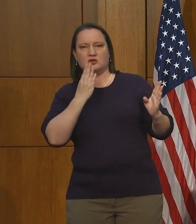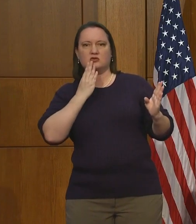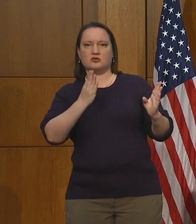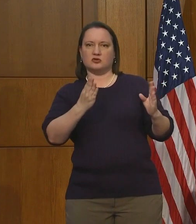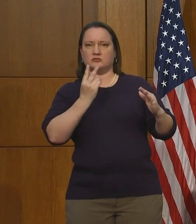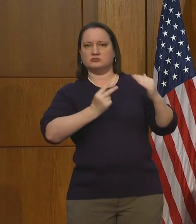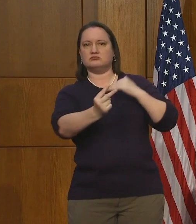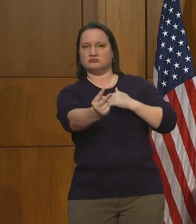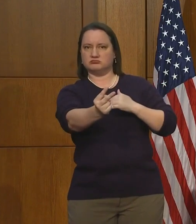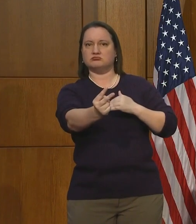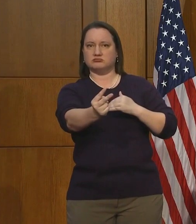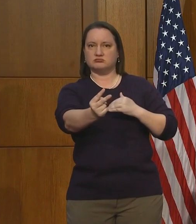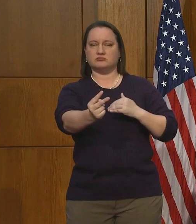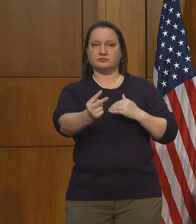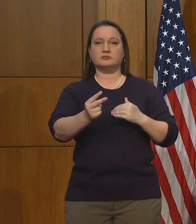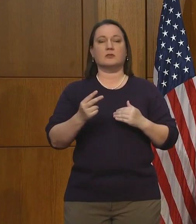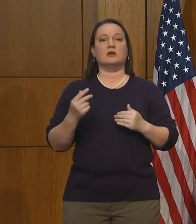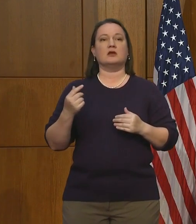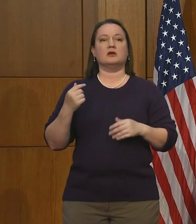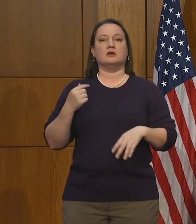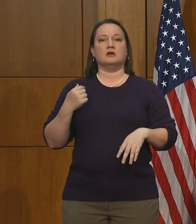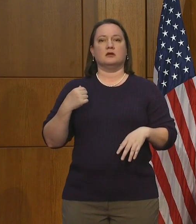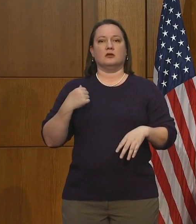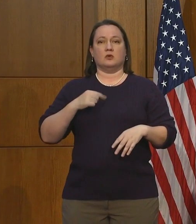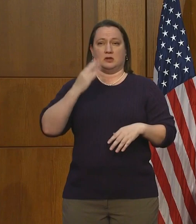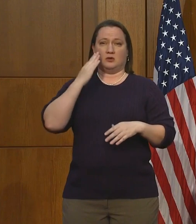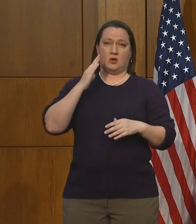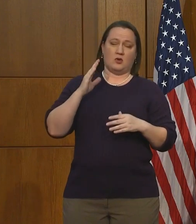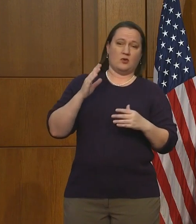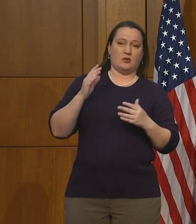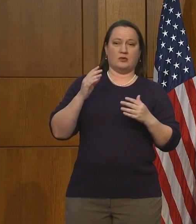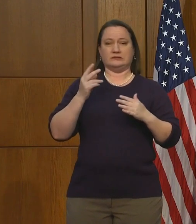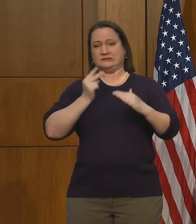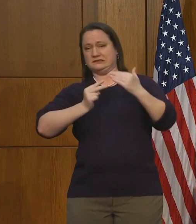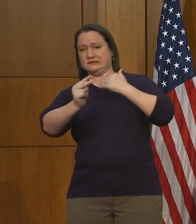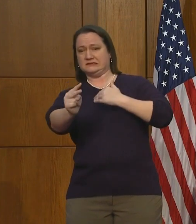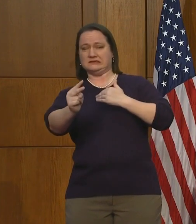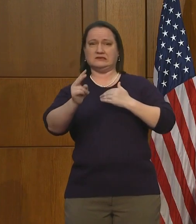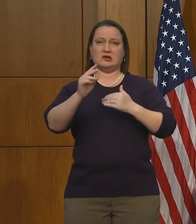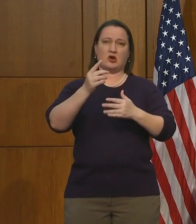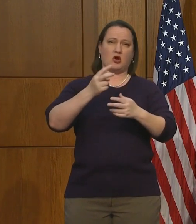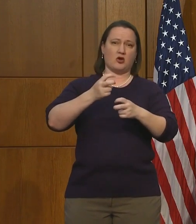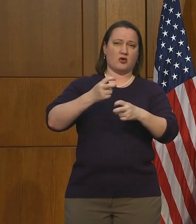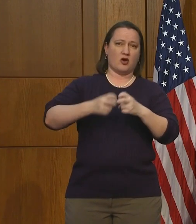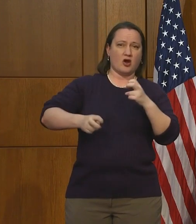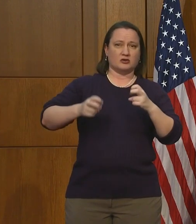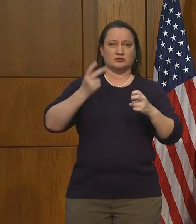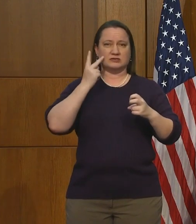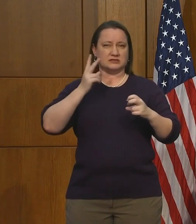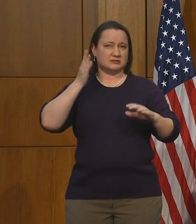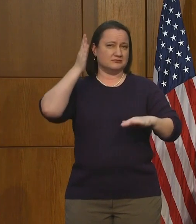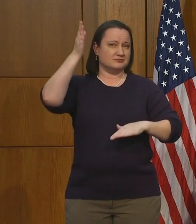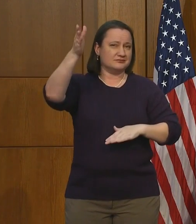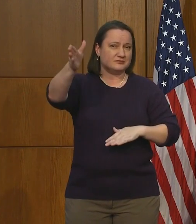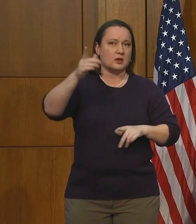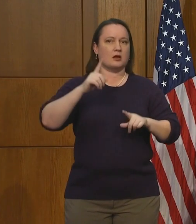FOR THE GOVERNOR TALK ABOUT BEFORE. DOING A RE FORECAST WHEN ALL THIS UNCERTAINTY WOULD